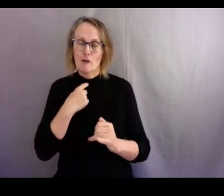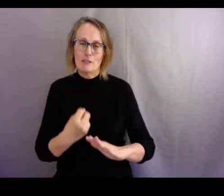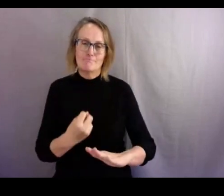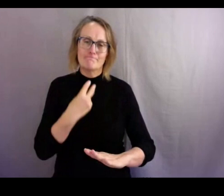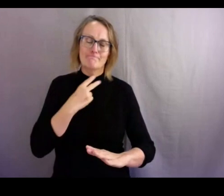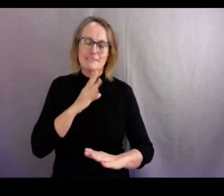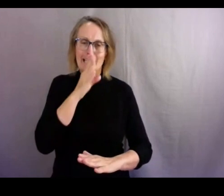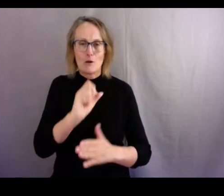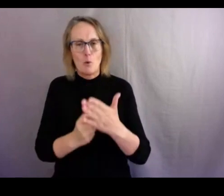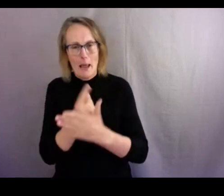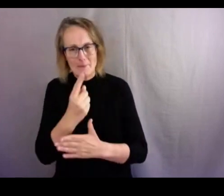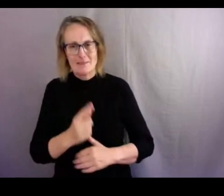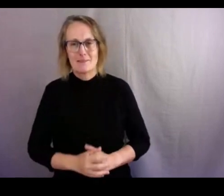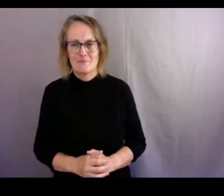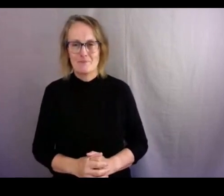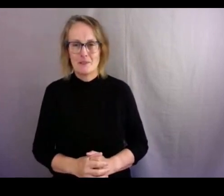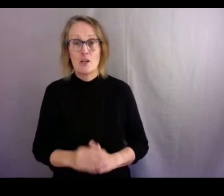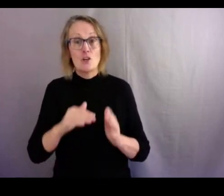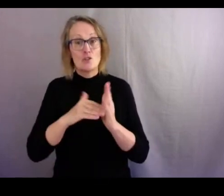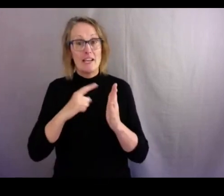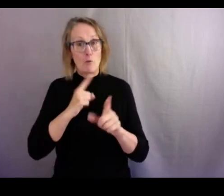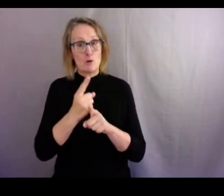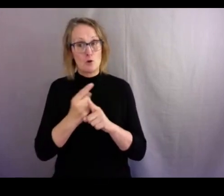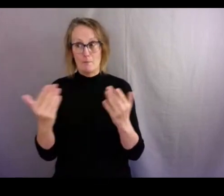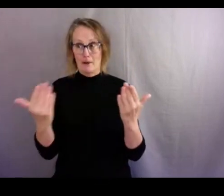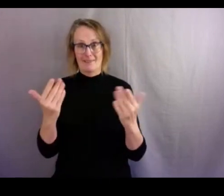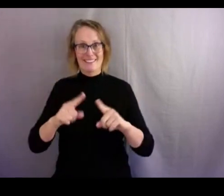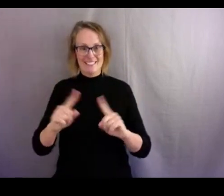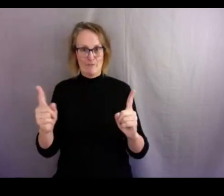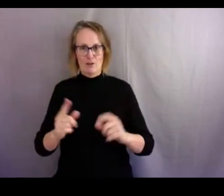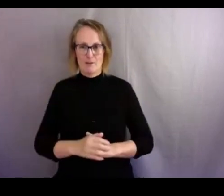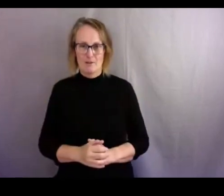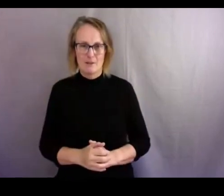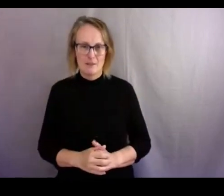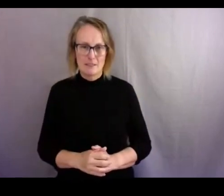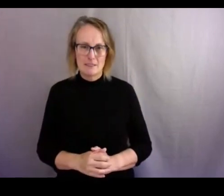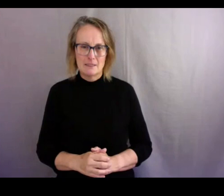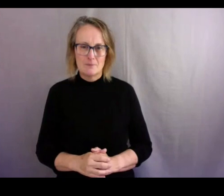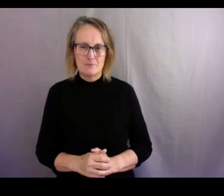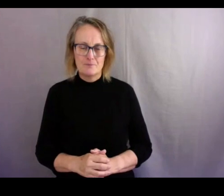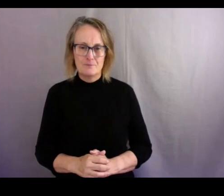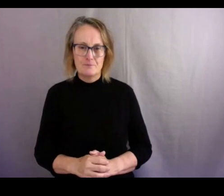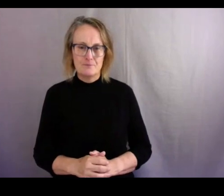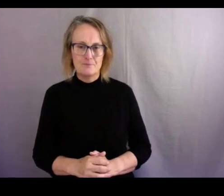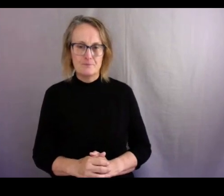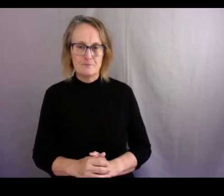let's talk about the differences. While the officer immerses himself in the delights of Pōmare's court in Papeete,